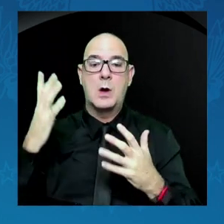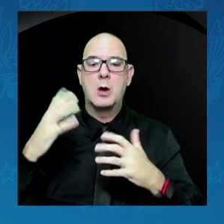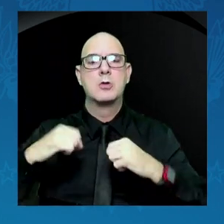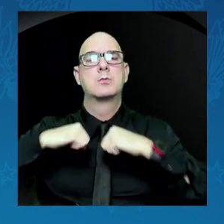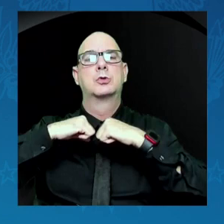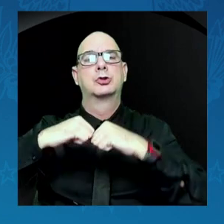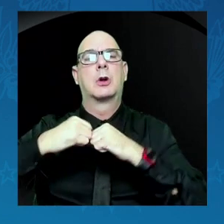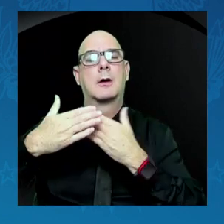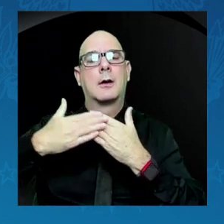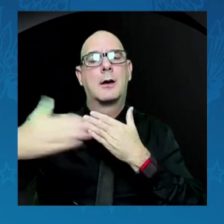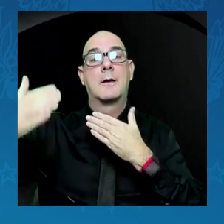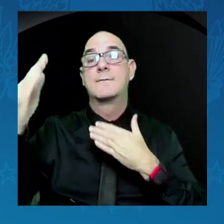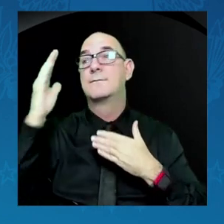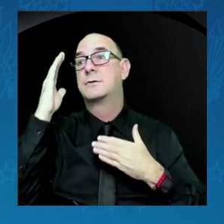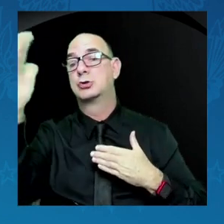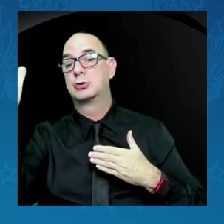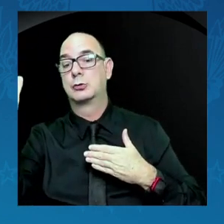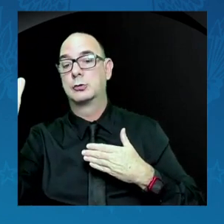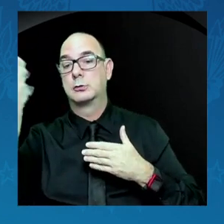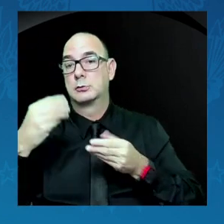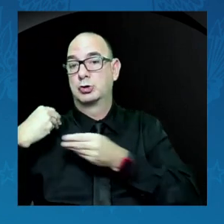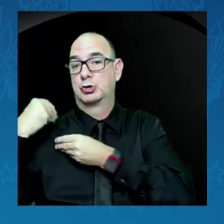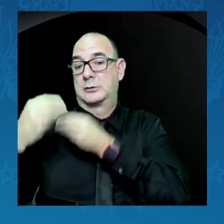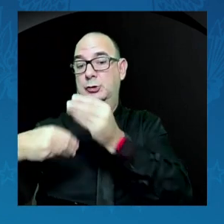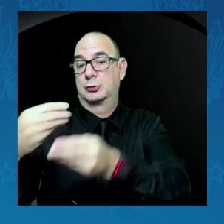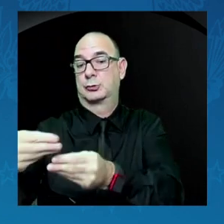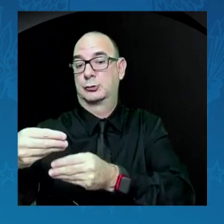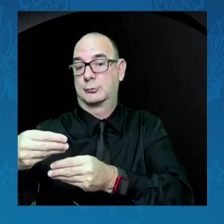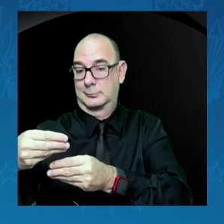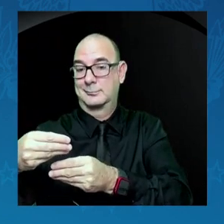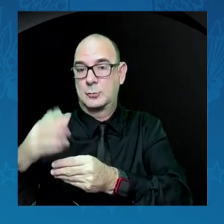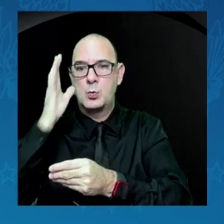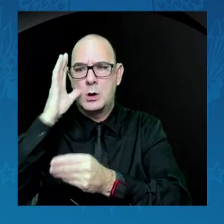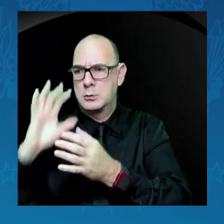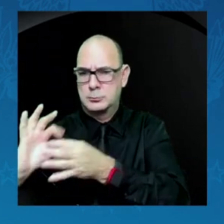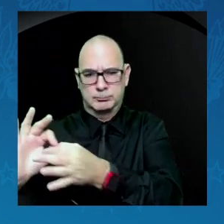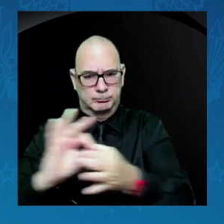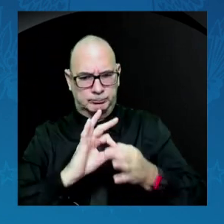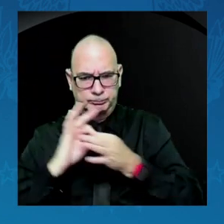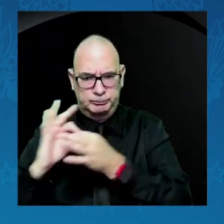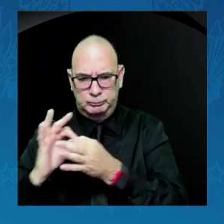and will unite and inspire America to build back better.